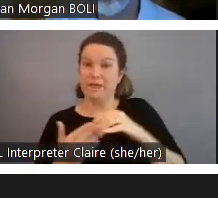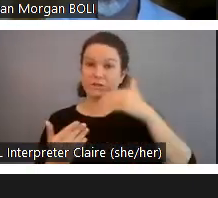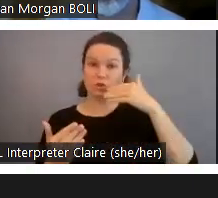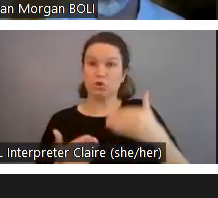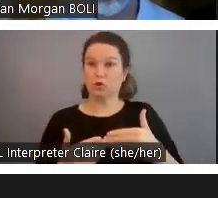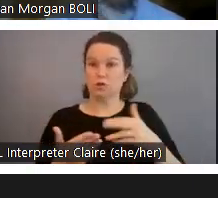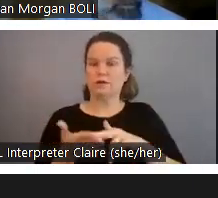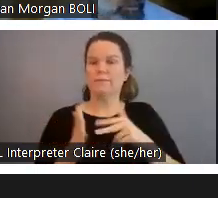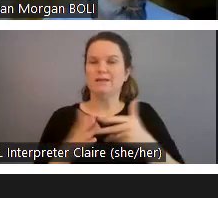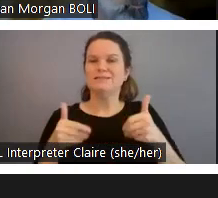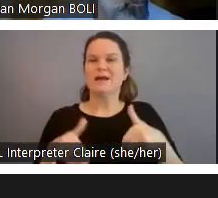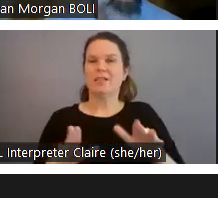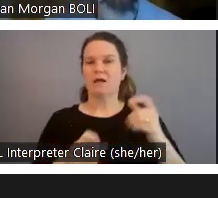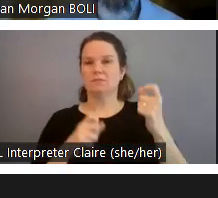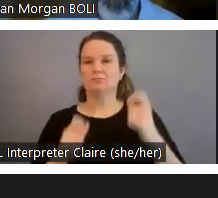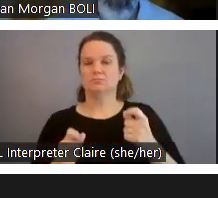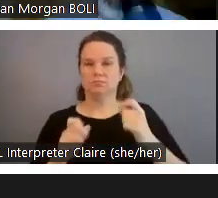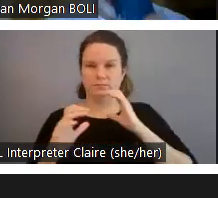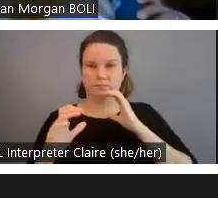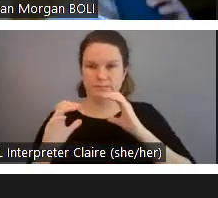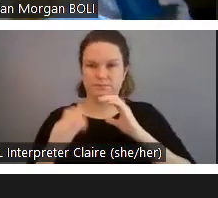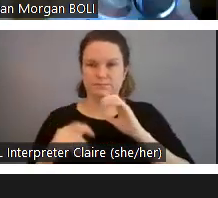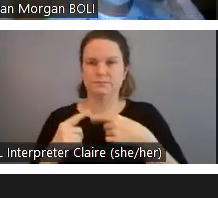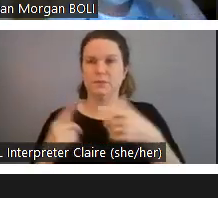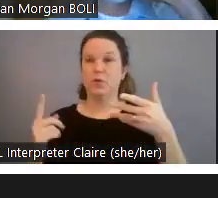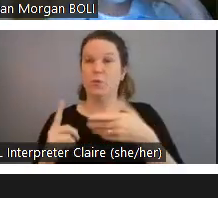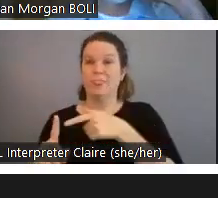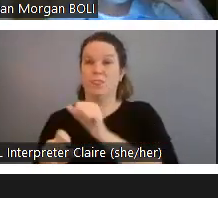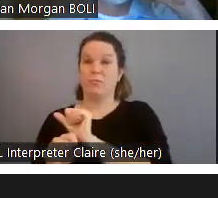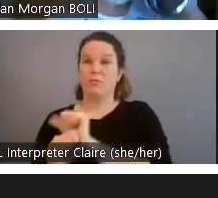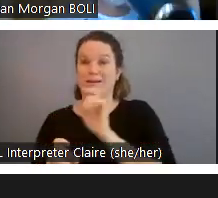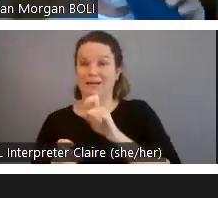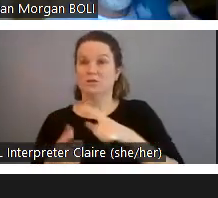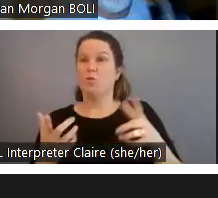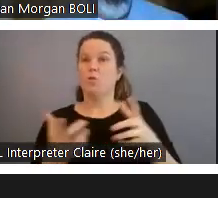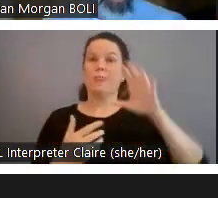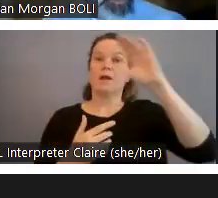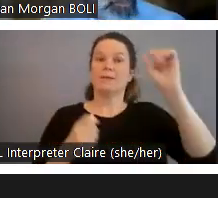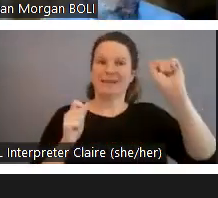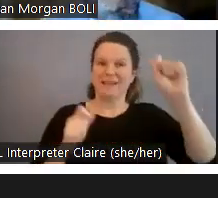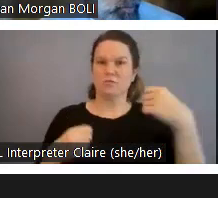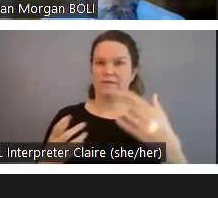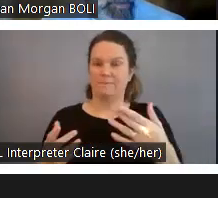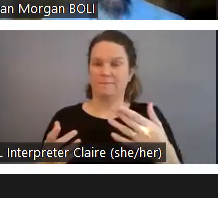there to be a robust conversation about what the employee needs and what the